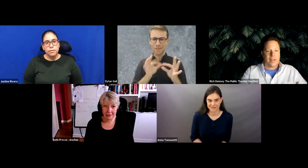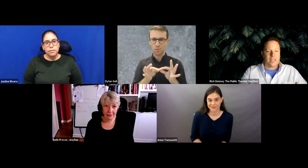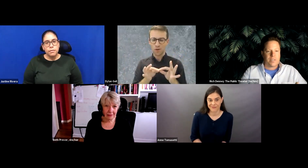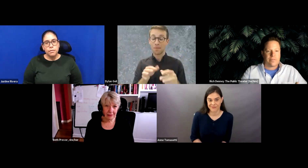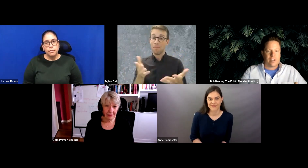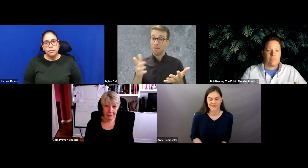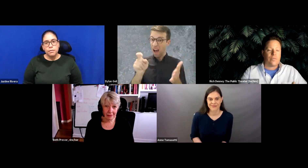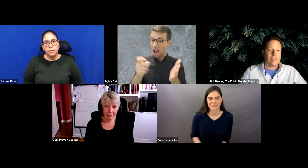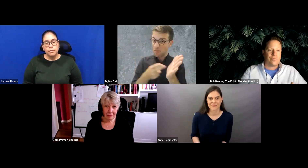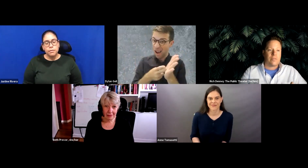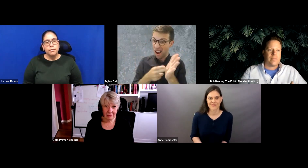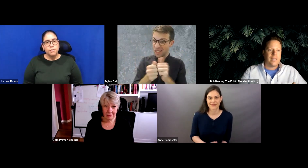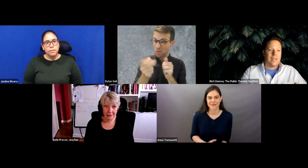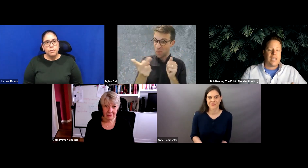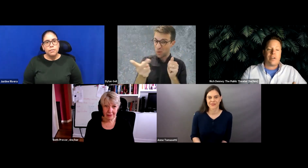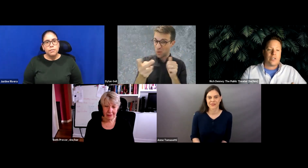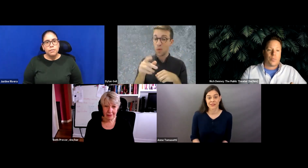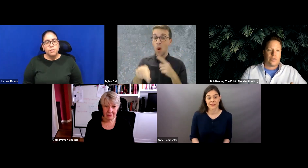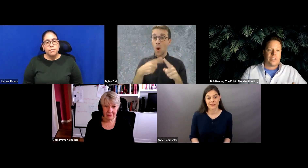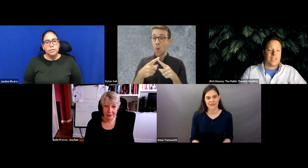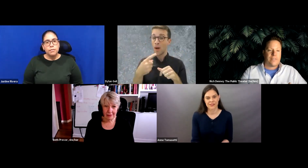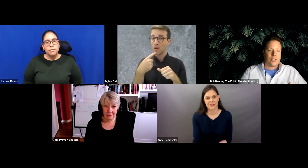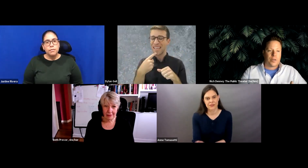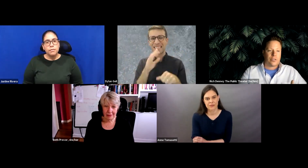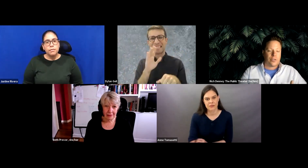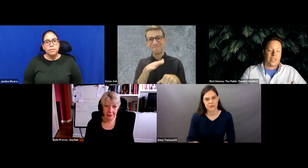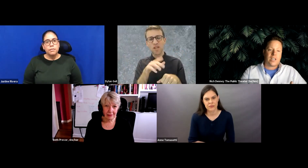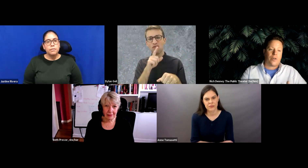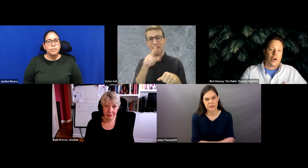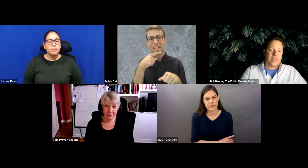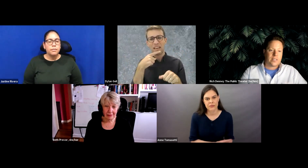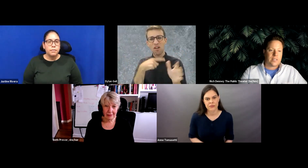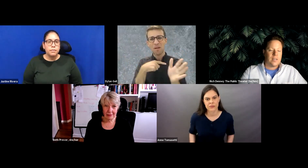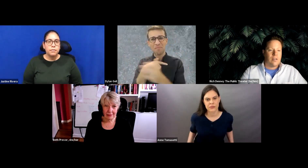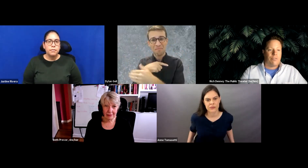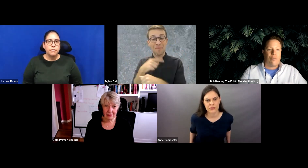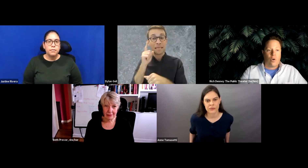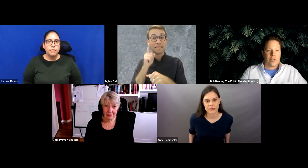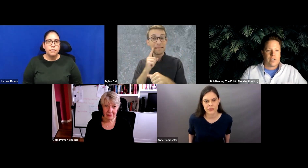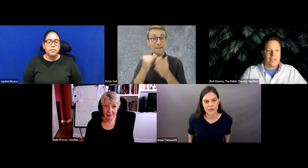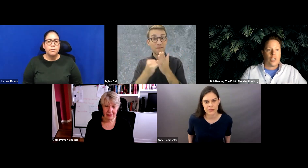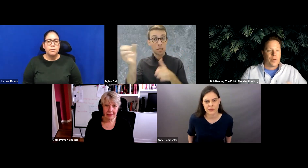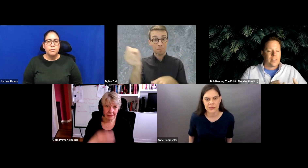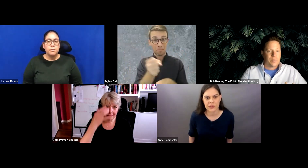concept of moving from hearing interpreters to Deaf interpreters, or using Deaf artists for interpreting this